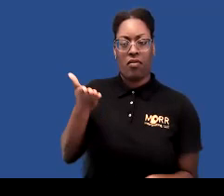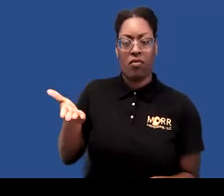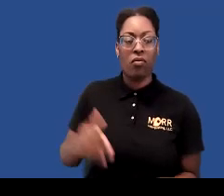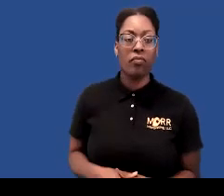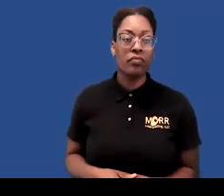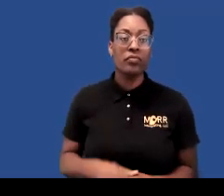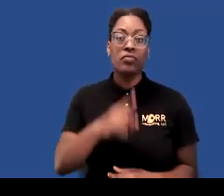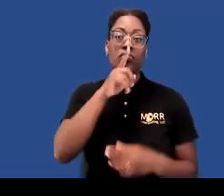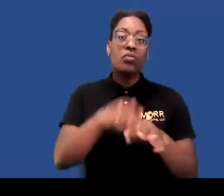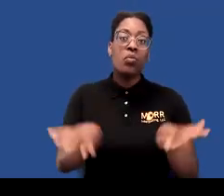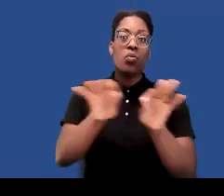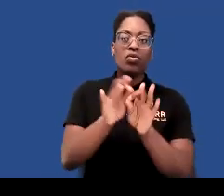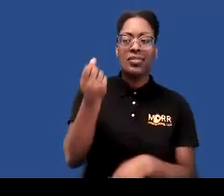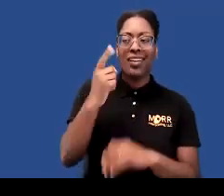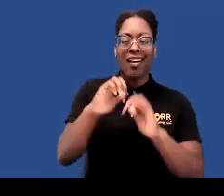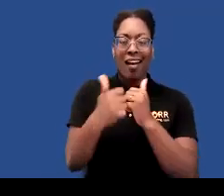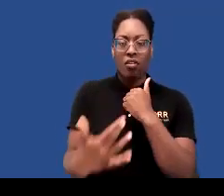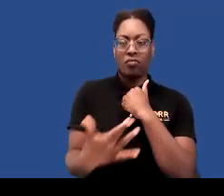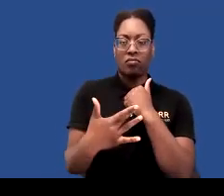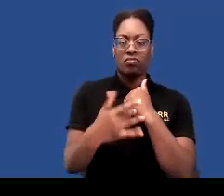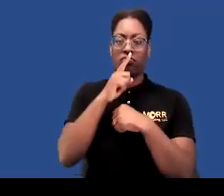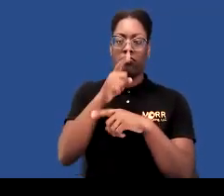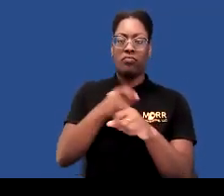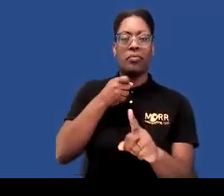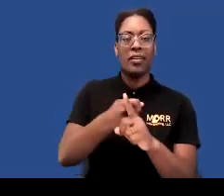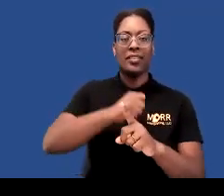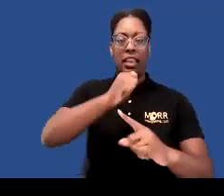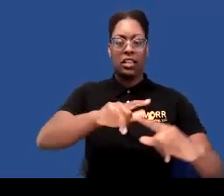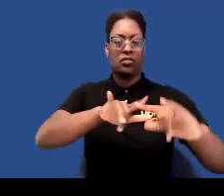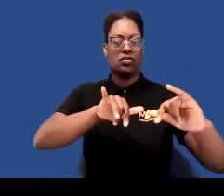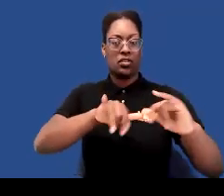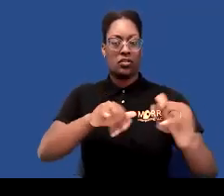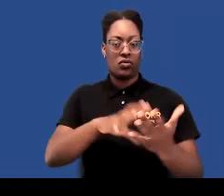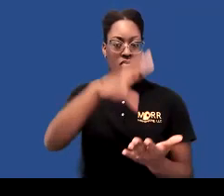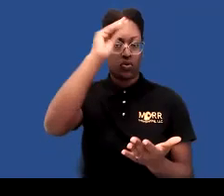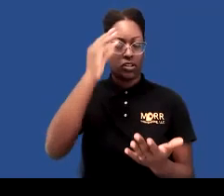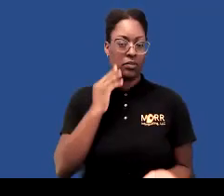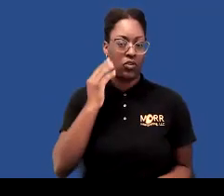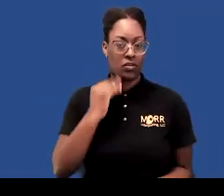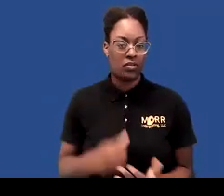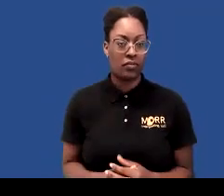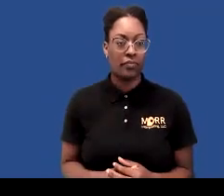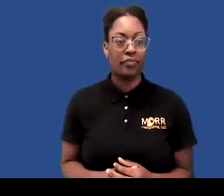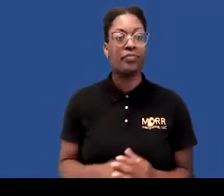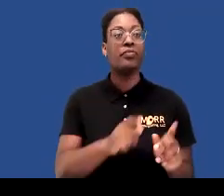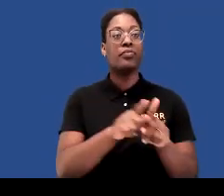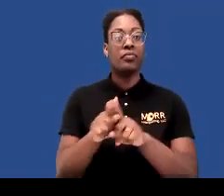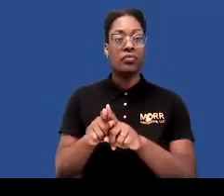computers, and other technology concerns affect the synchronous online experience. There's also a body of work studying online writing instruction,